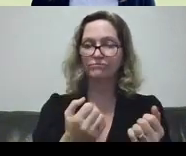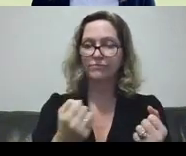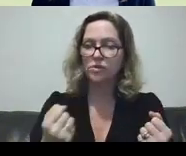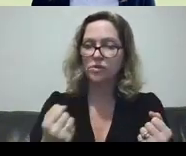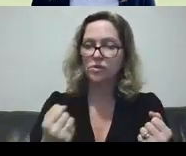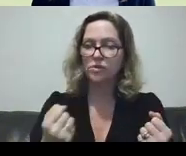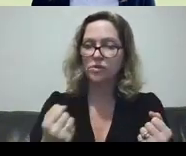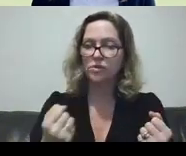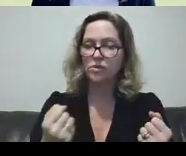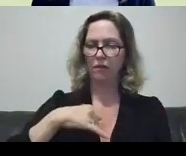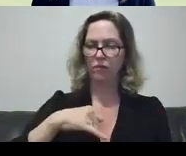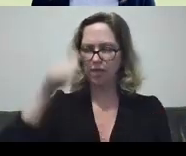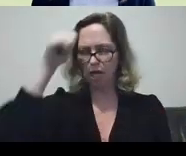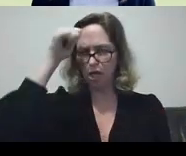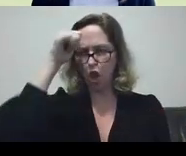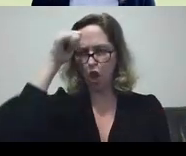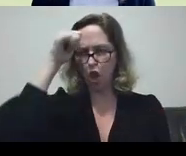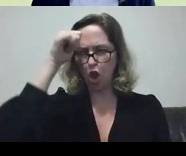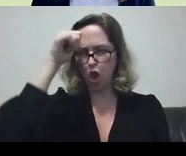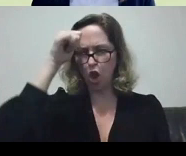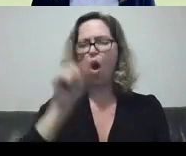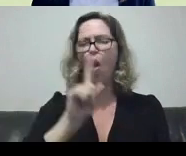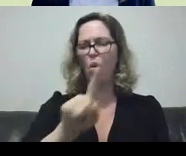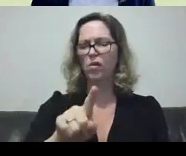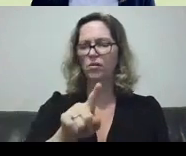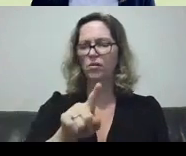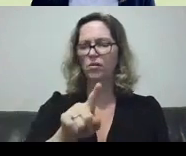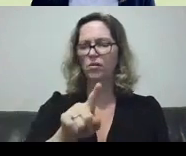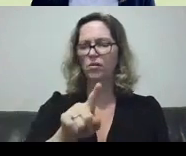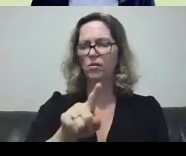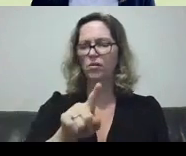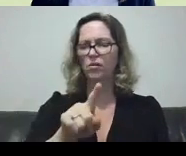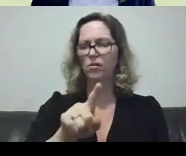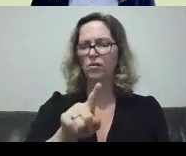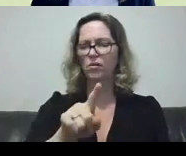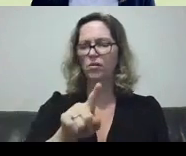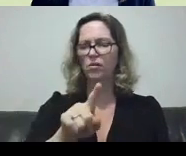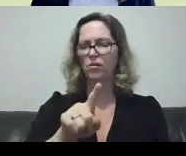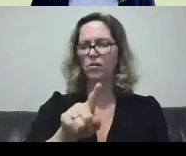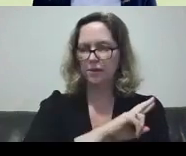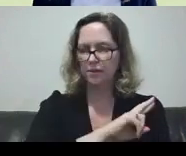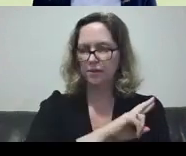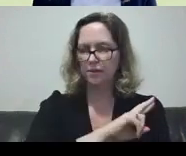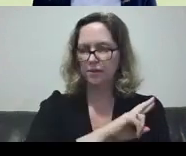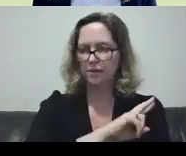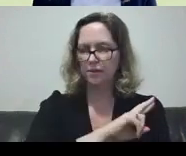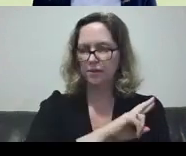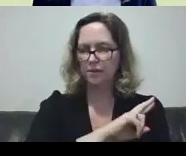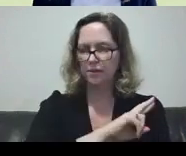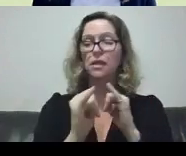better parameters of their job, prepare to service providers, support